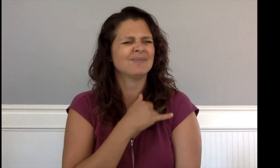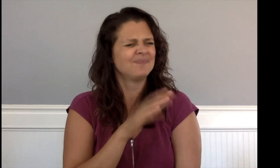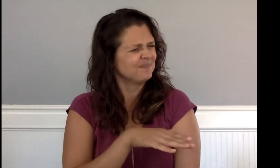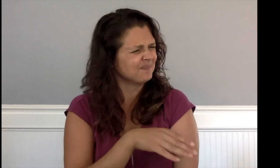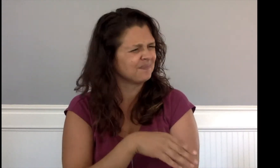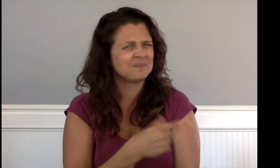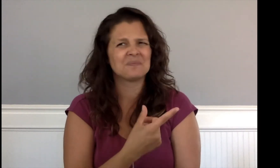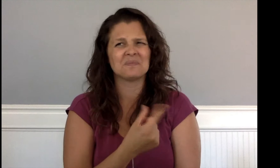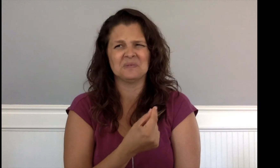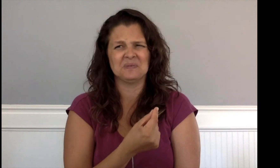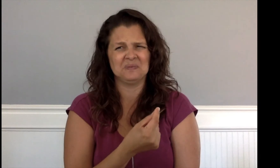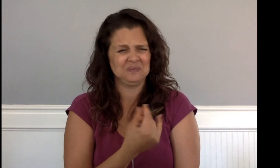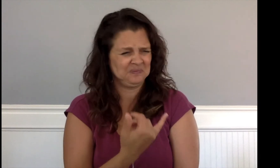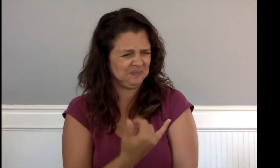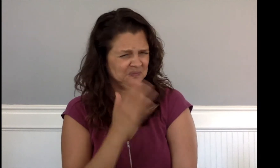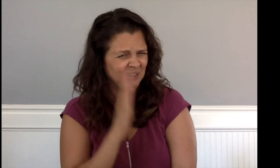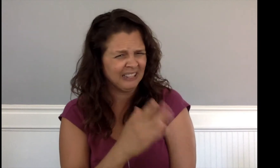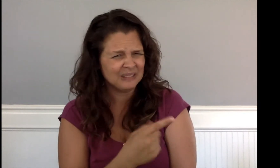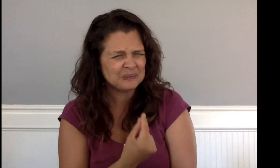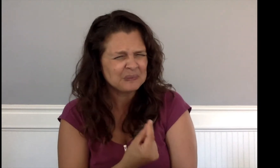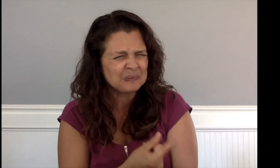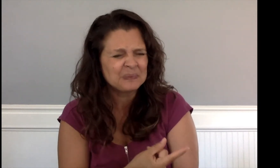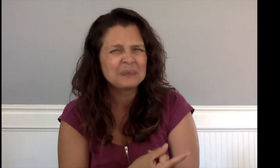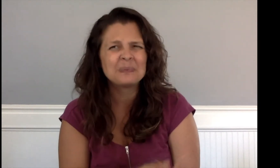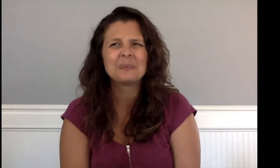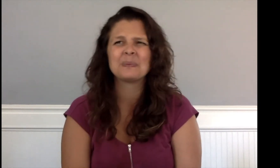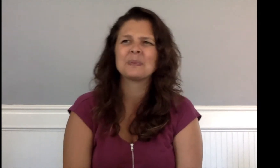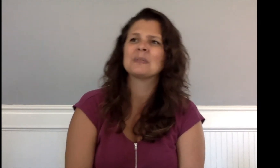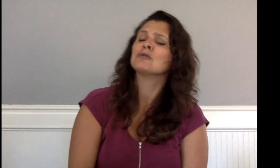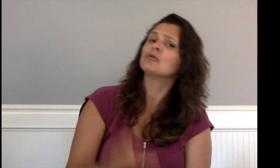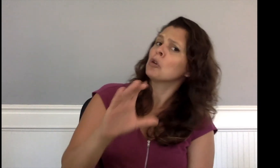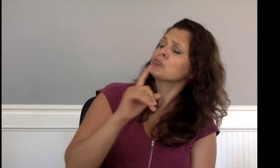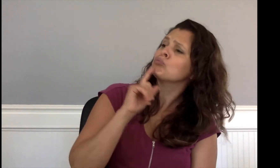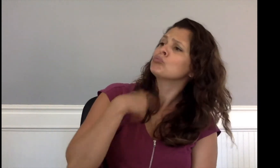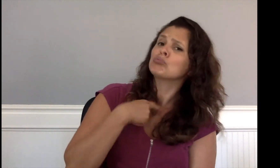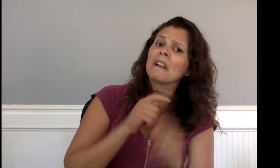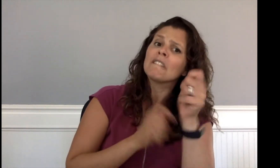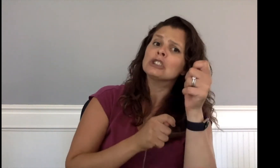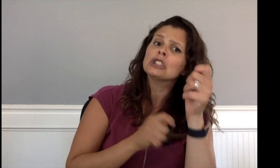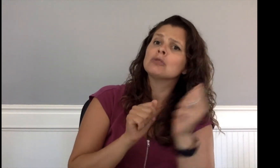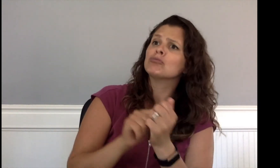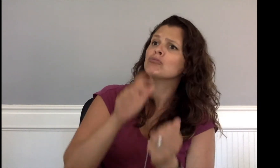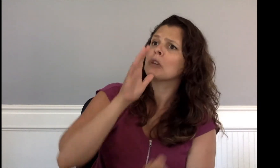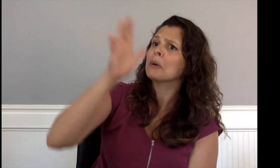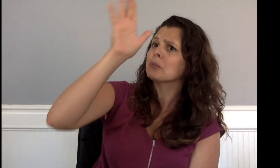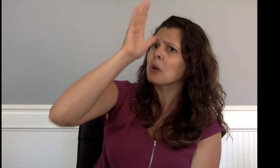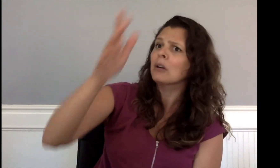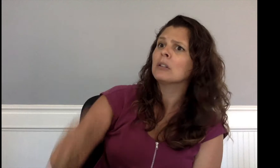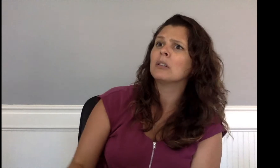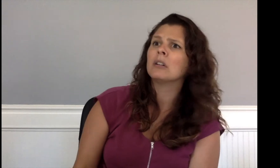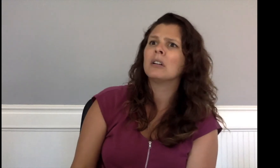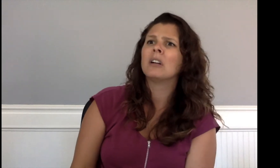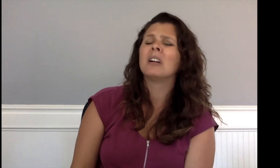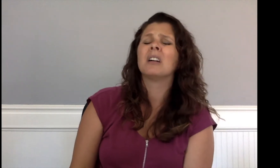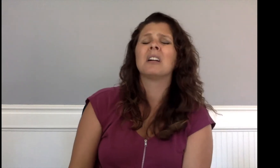"You're going to do what?" Yvette asked. "Go fishing," Charlie said. "With Grandma and Grandpa."